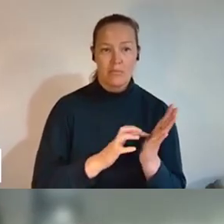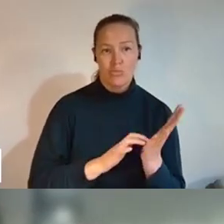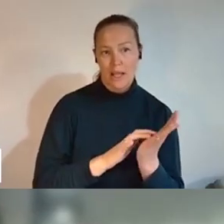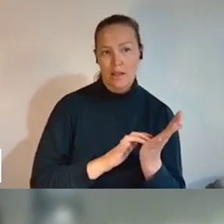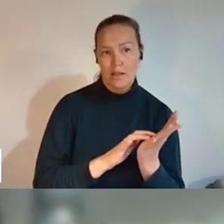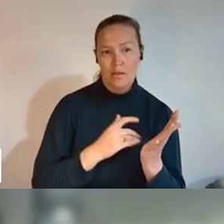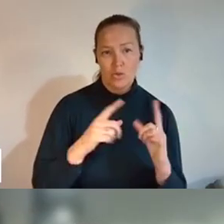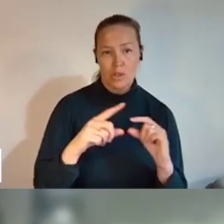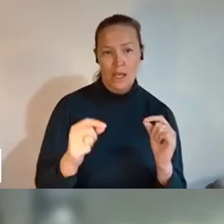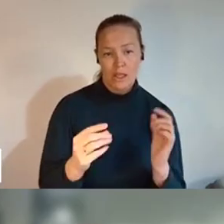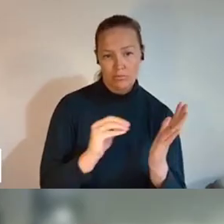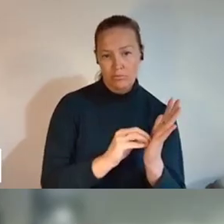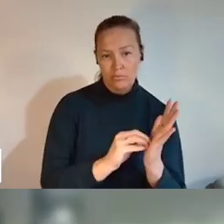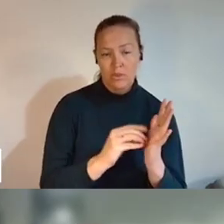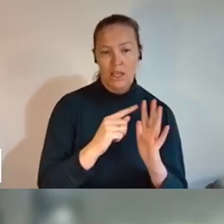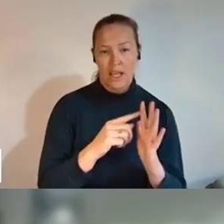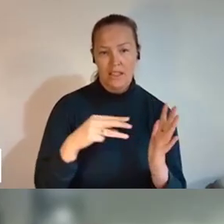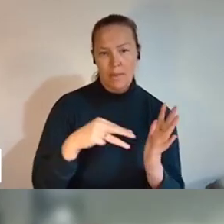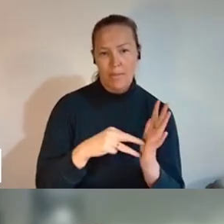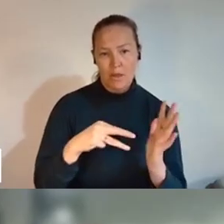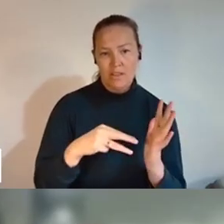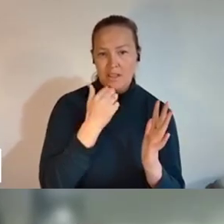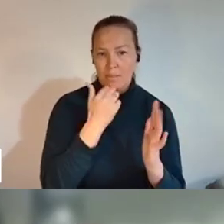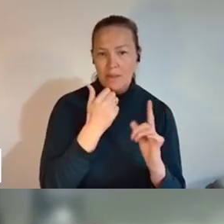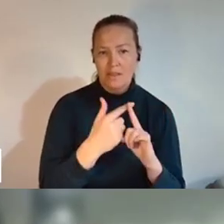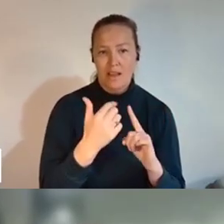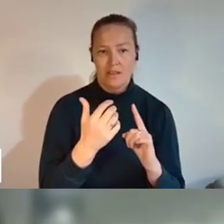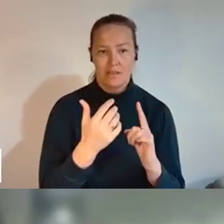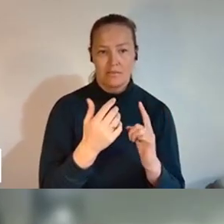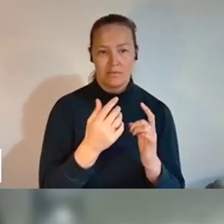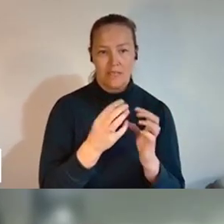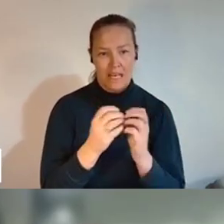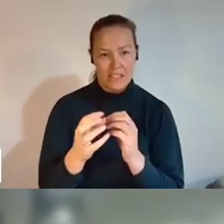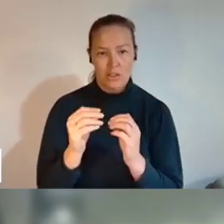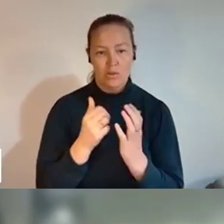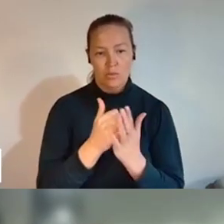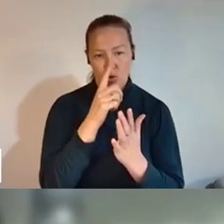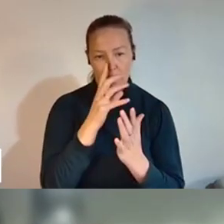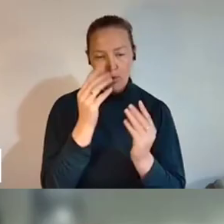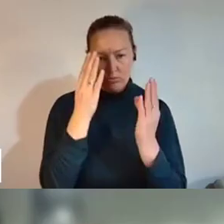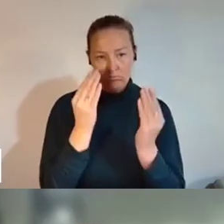having embossed numbers and letterings to support those with low vision. We've also been changing